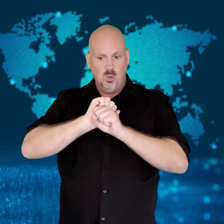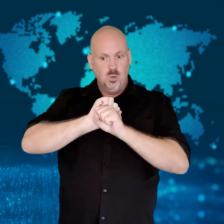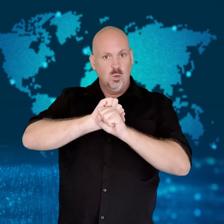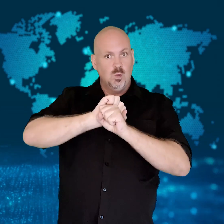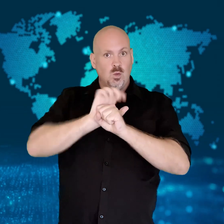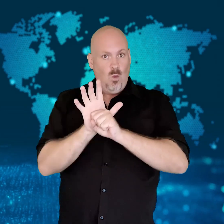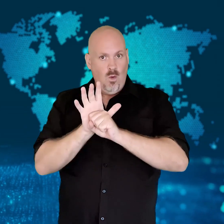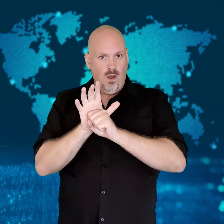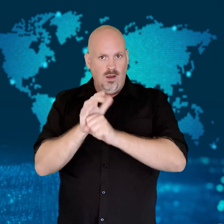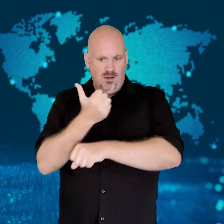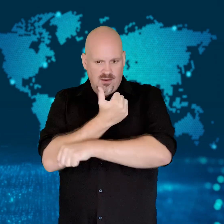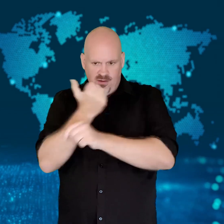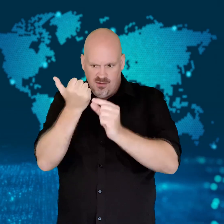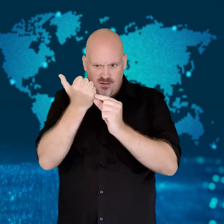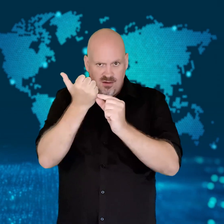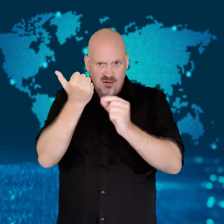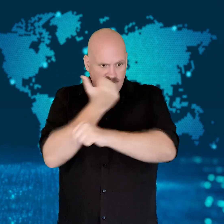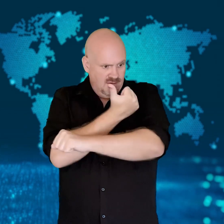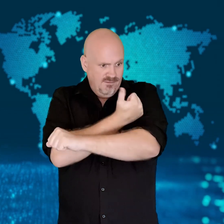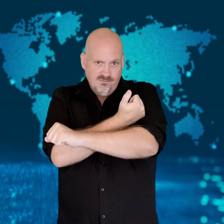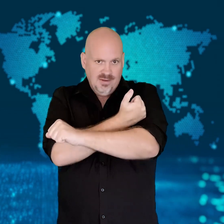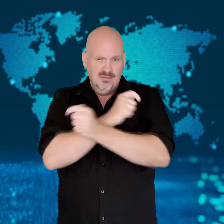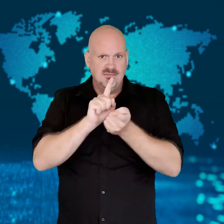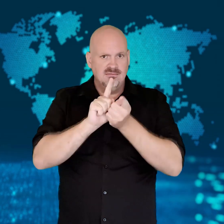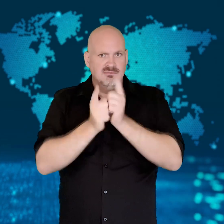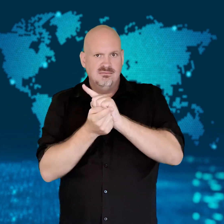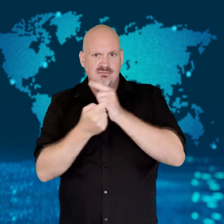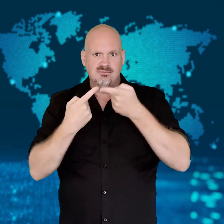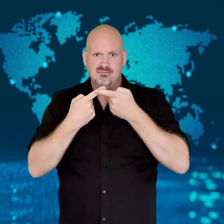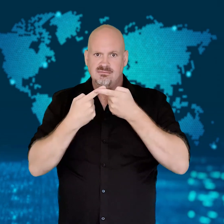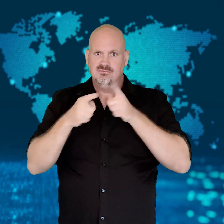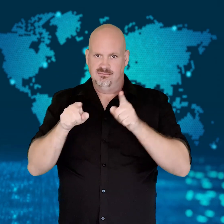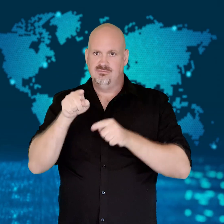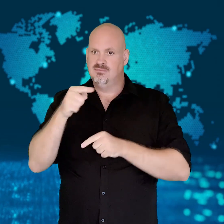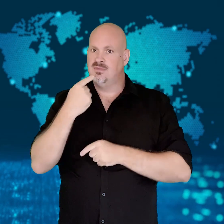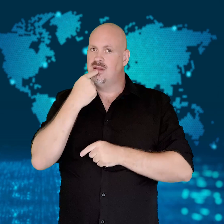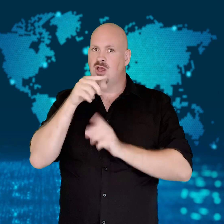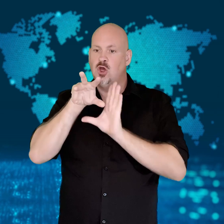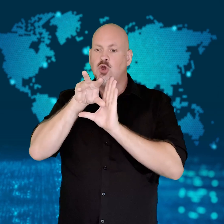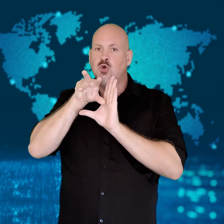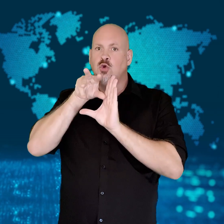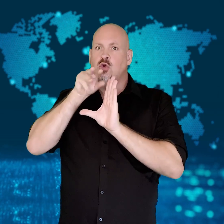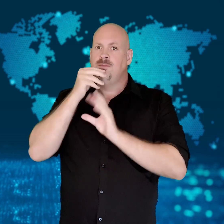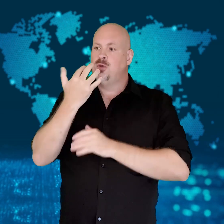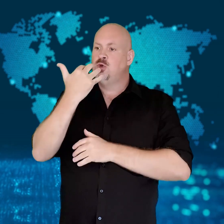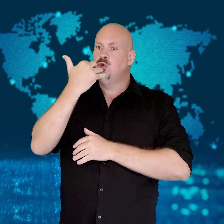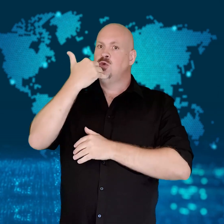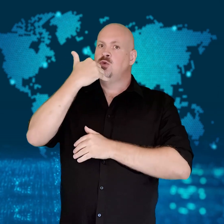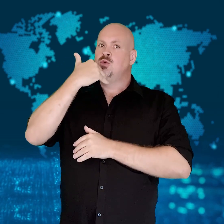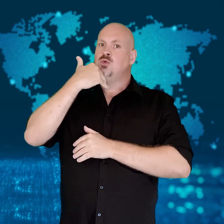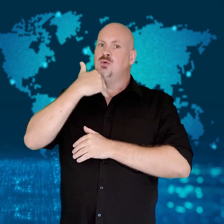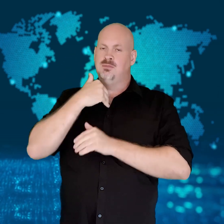Instead of being administered with a shot, the vaccine is inhaled.